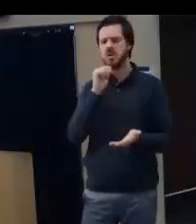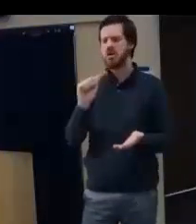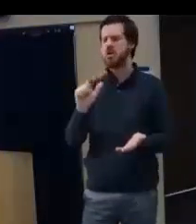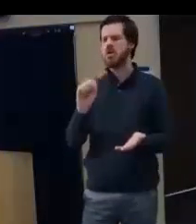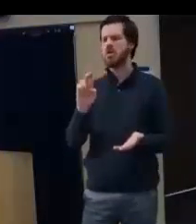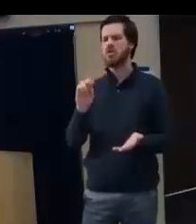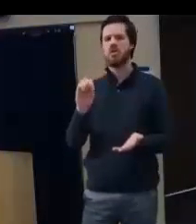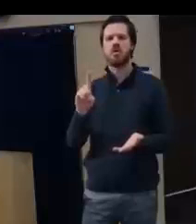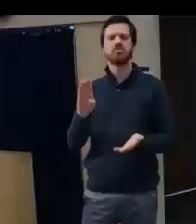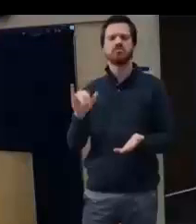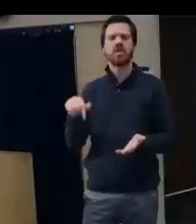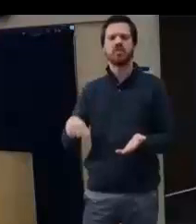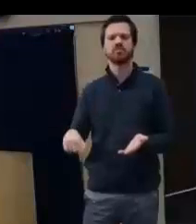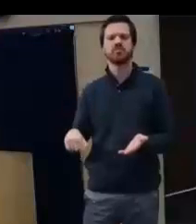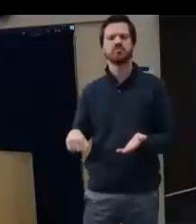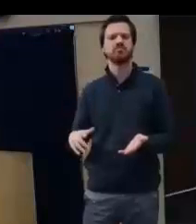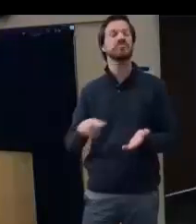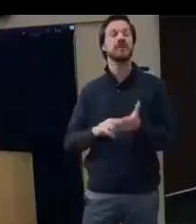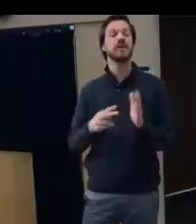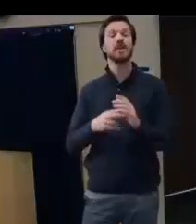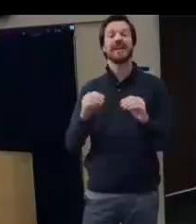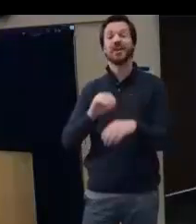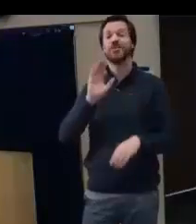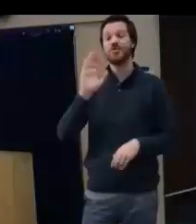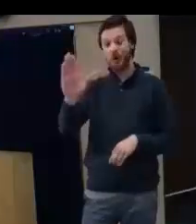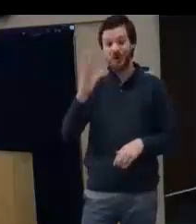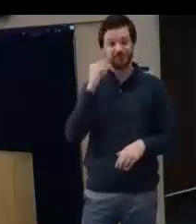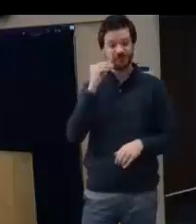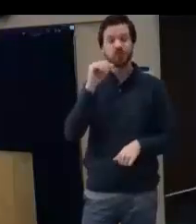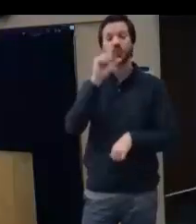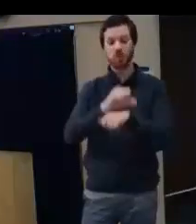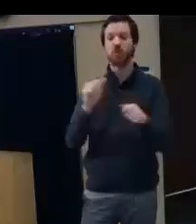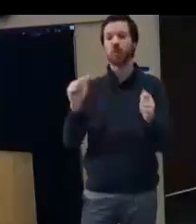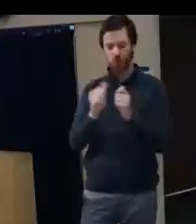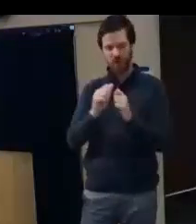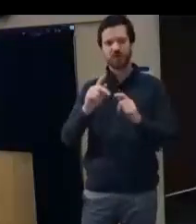this and that way they know that within your experience working with this patient population